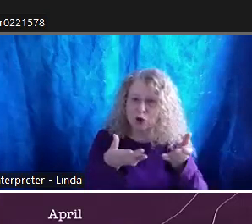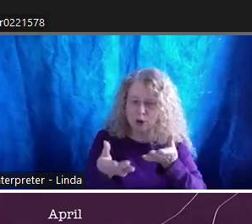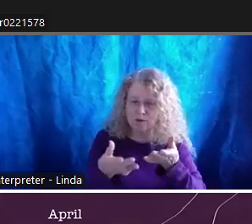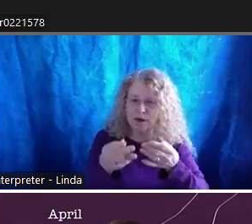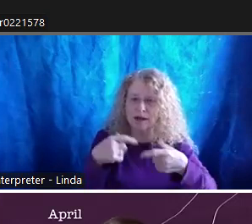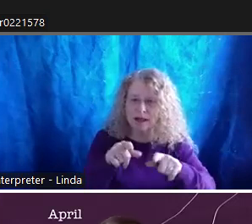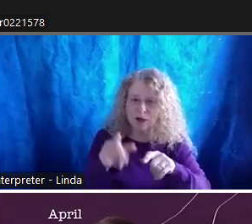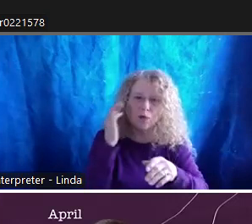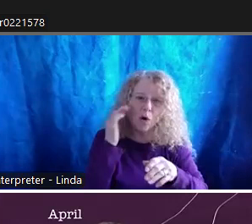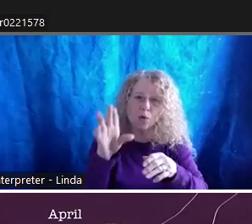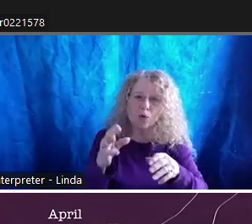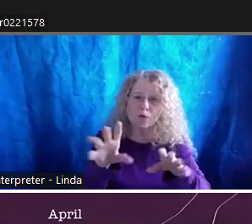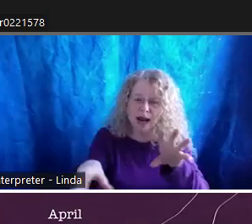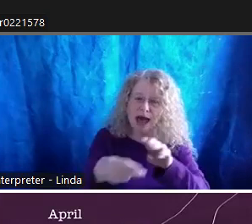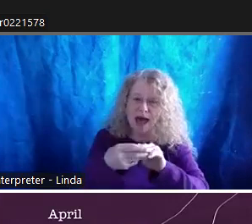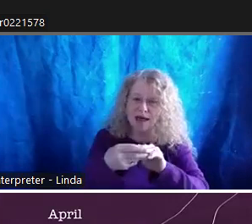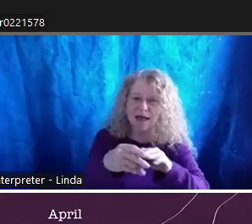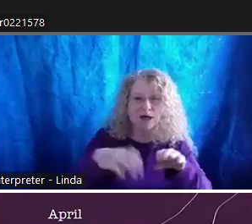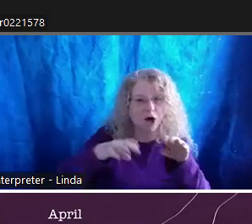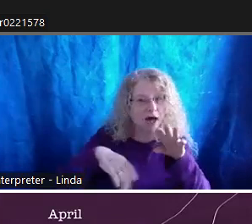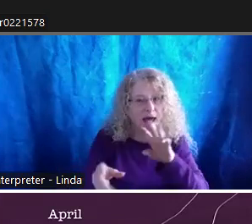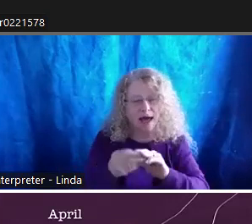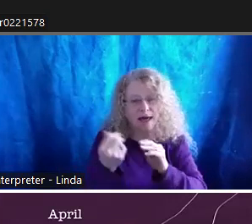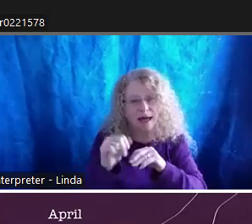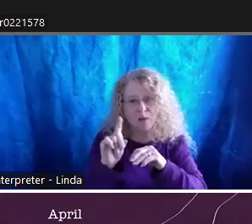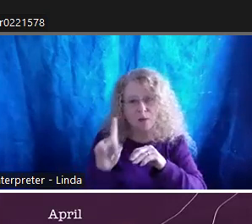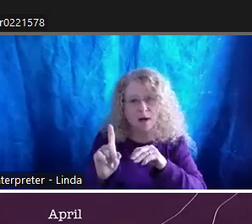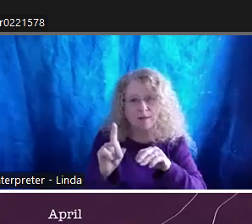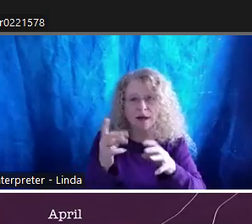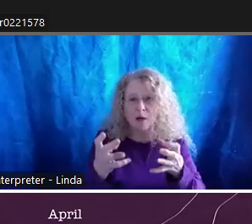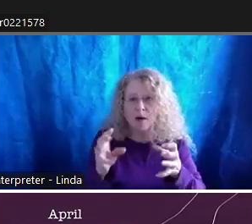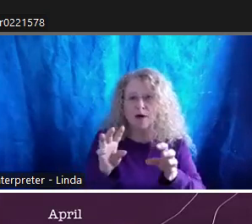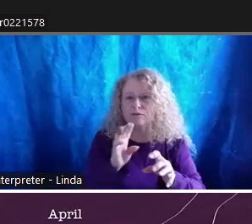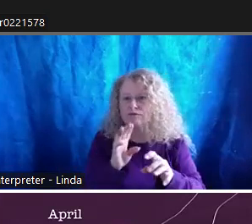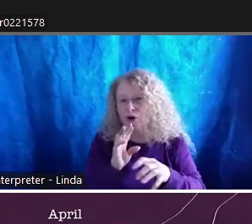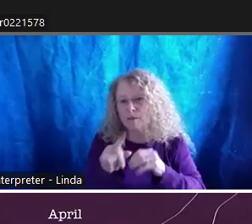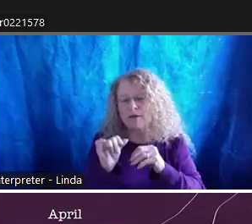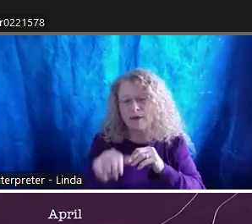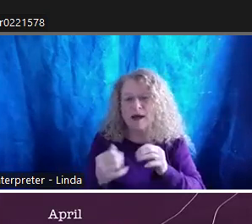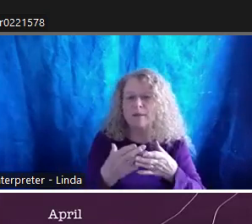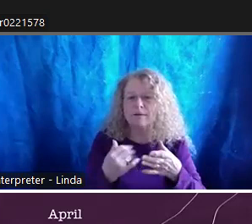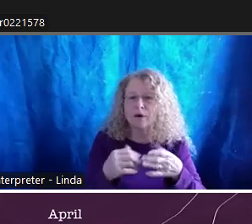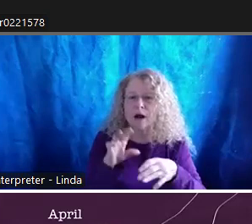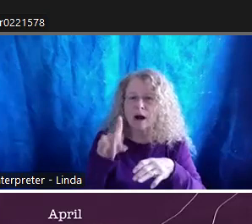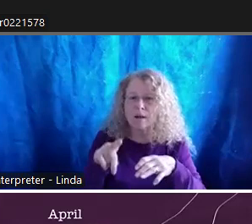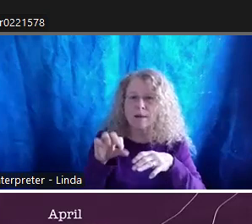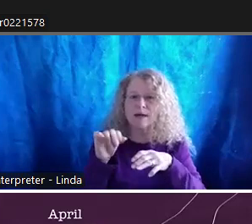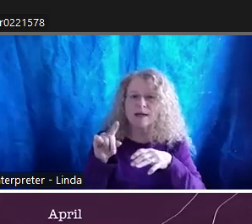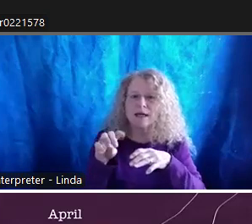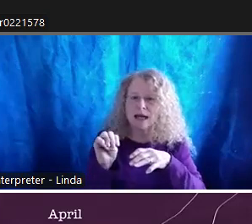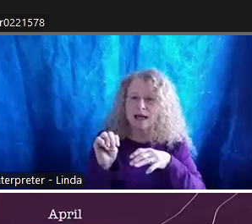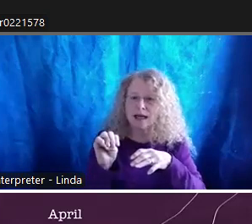I HAVE NOT ADDED ANYONE YET, WANTED TO GIVE YOU THIS UPDATE, BUT LATER I WILL BE SENDING